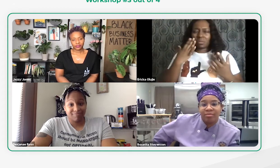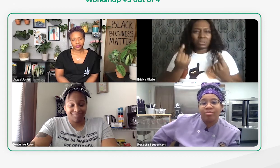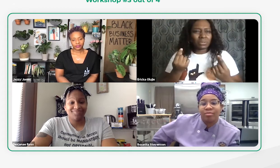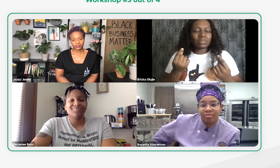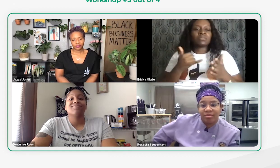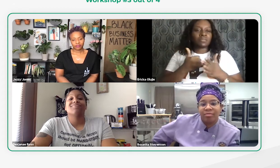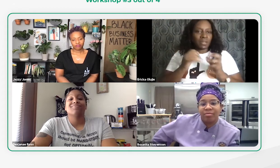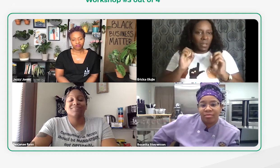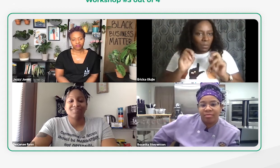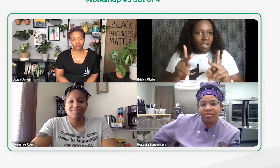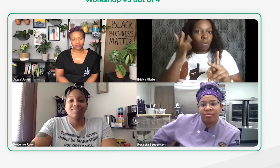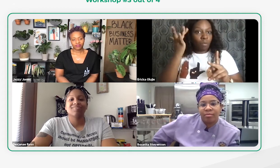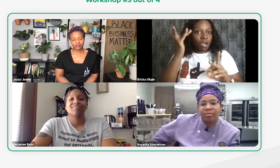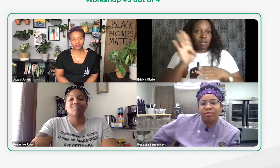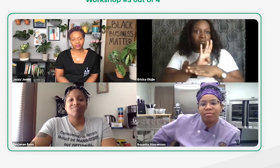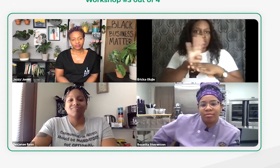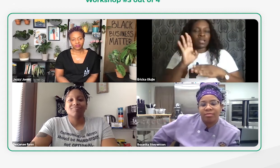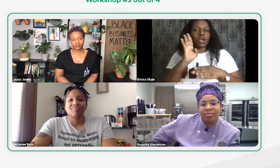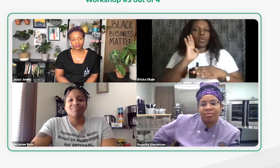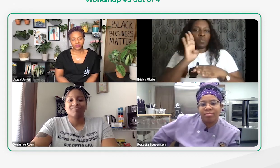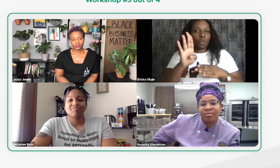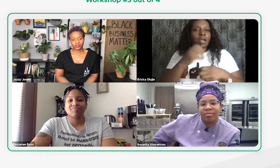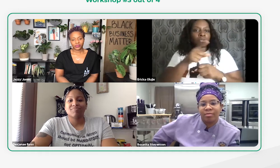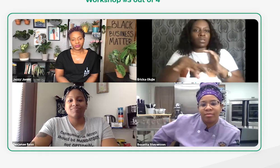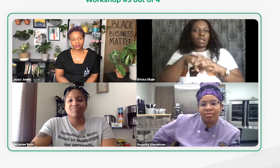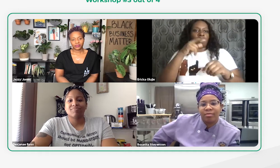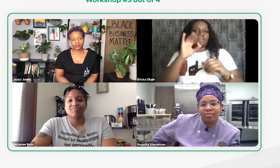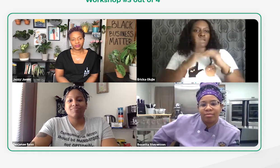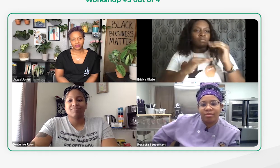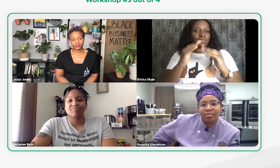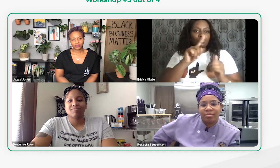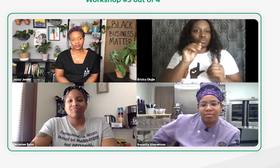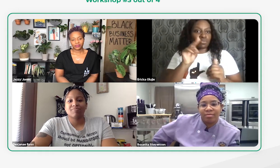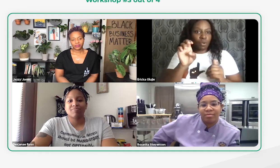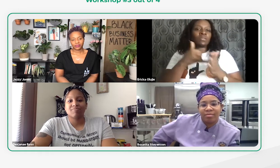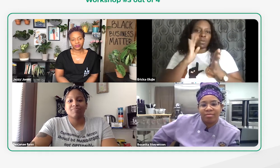you might give up or you're not sure what to do it's Okay. Businesses will make you get out of